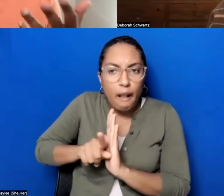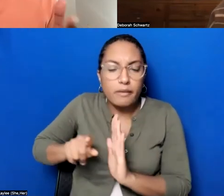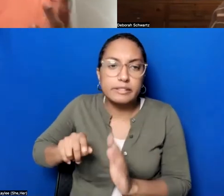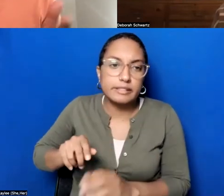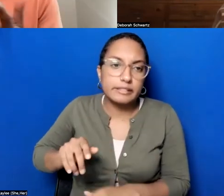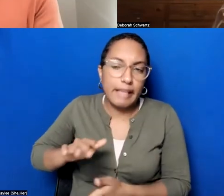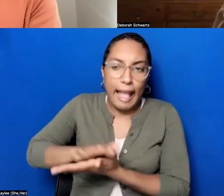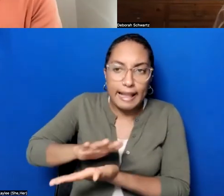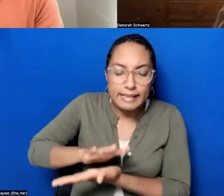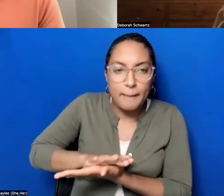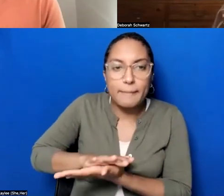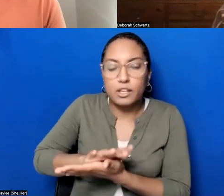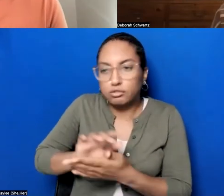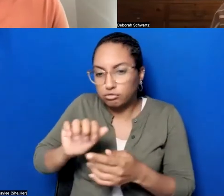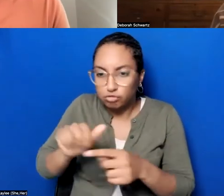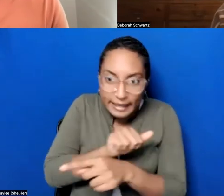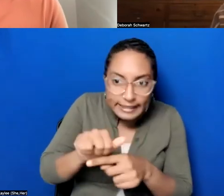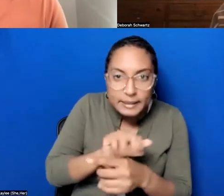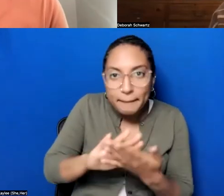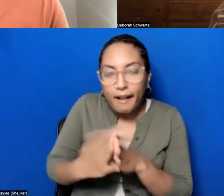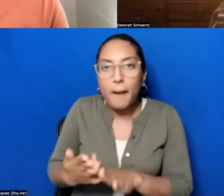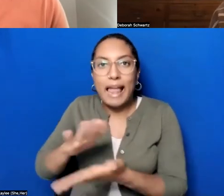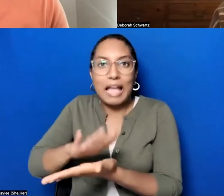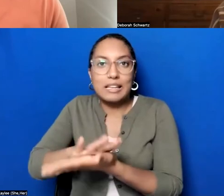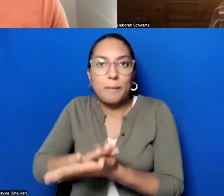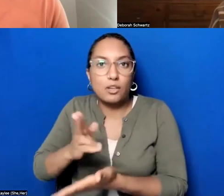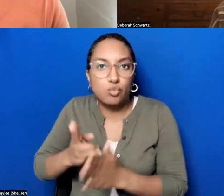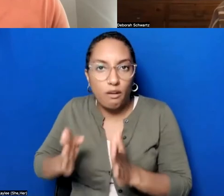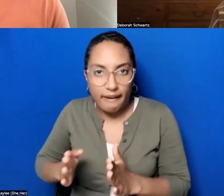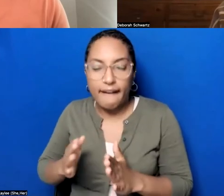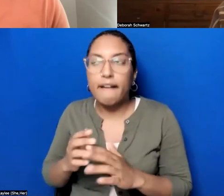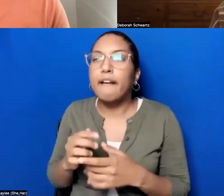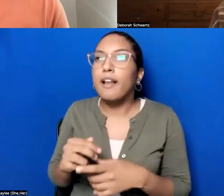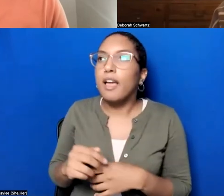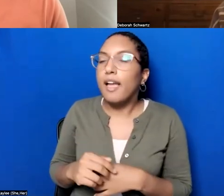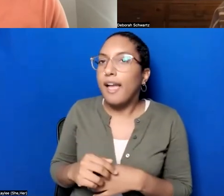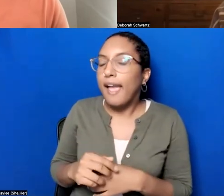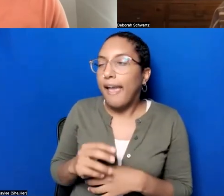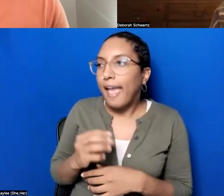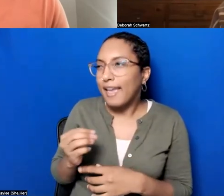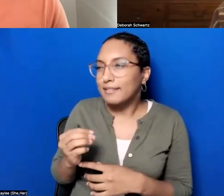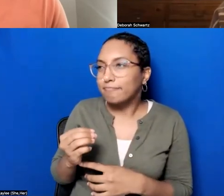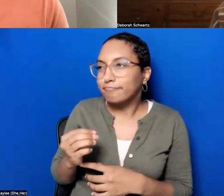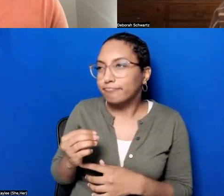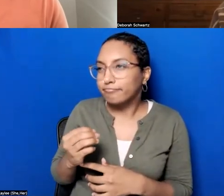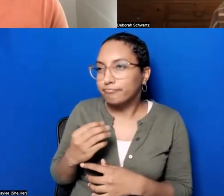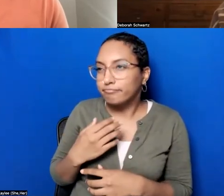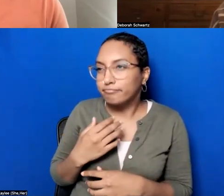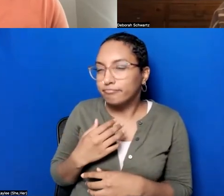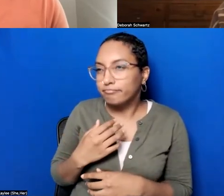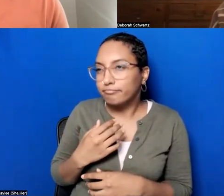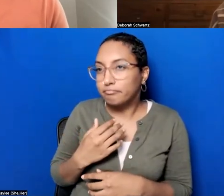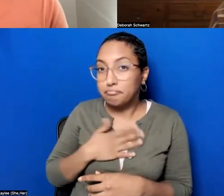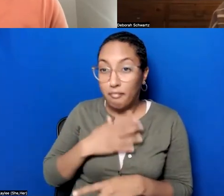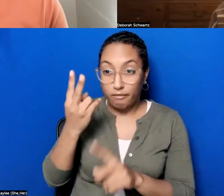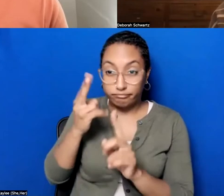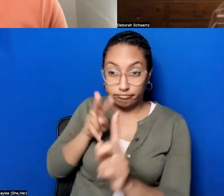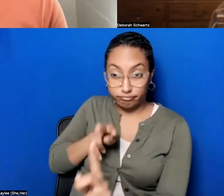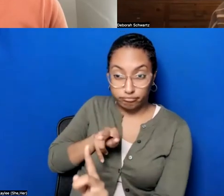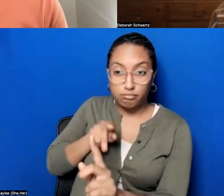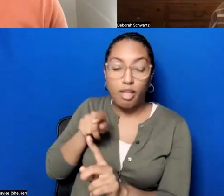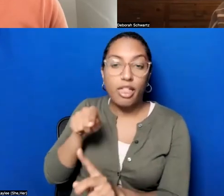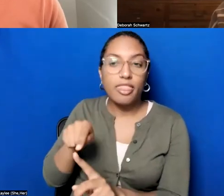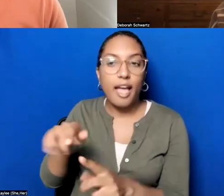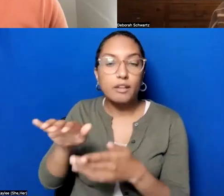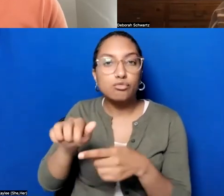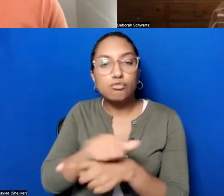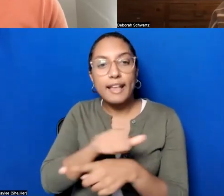training to be an academic historian and I think a lot of that training conveys the, I will say